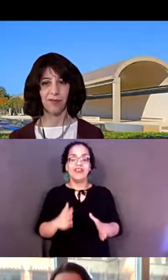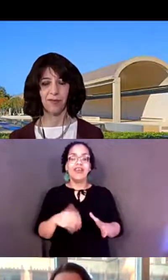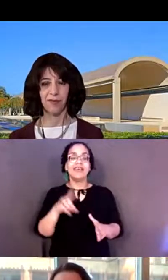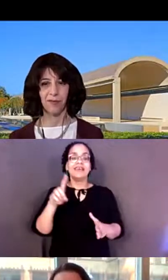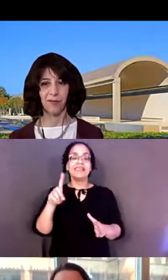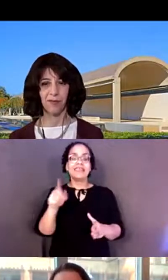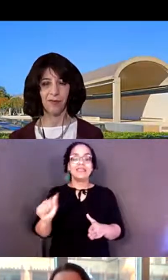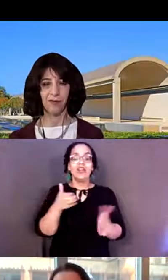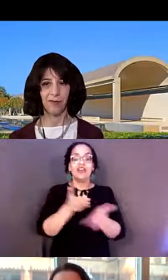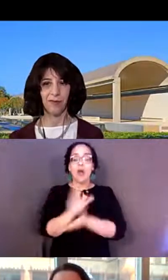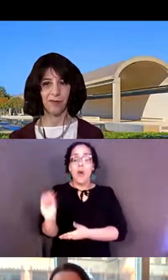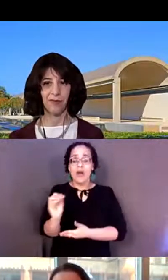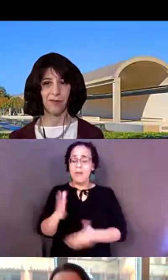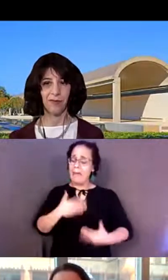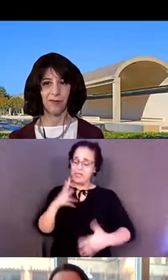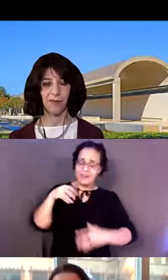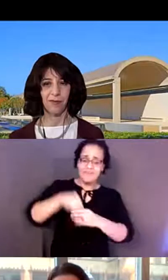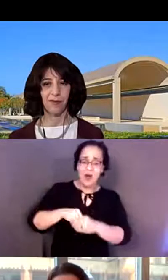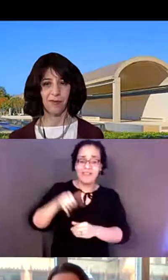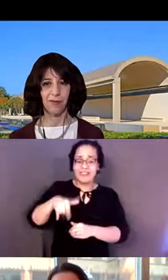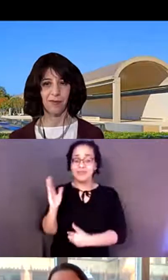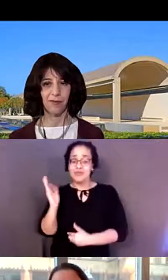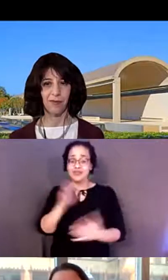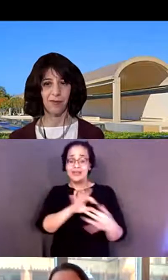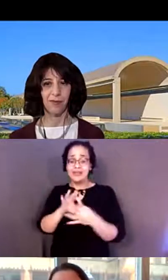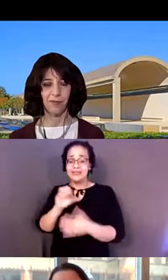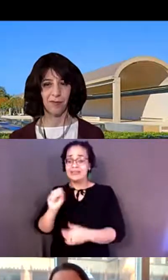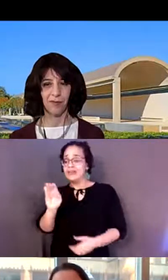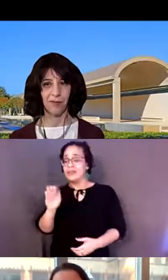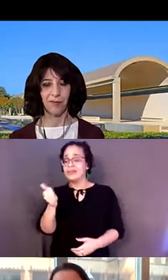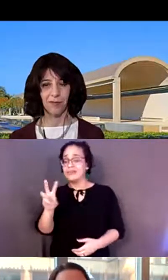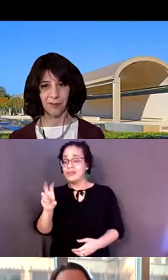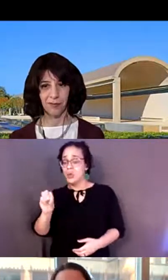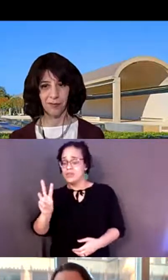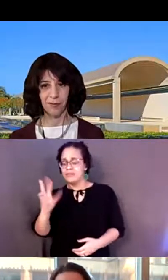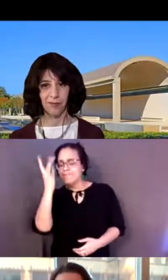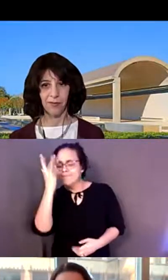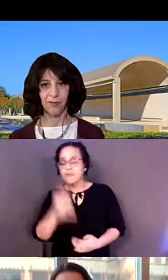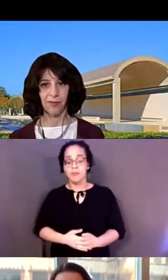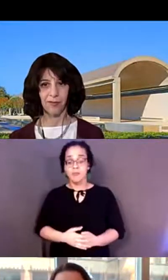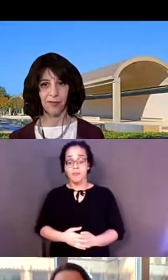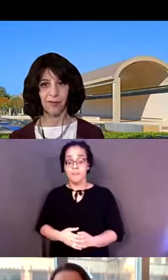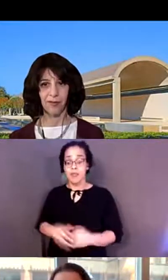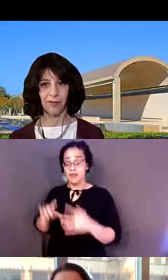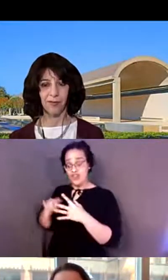Oregon Health Authority's presentation on Senate Bill 1606 is from the